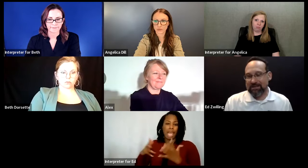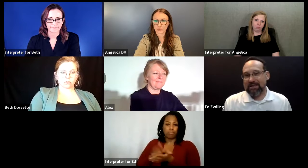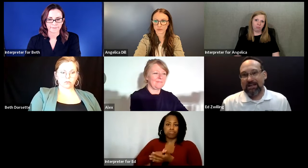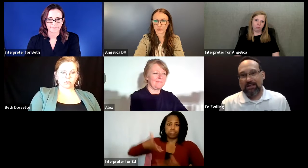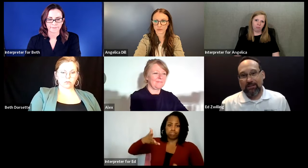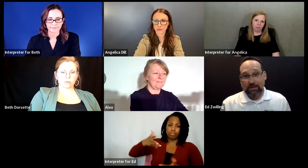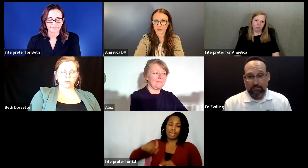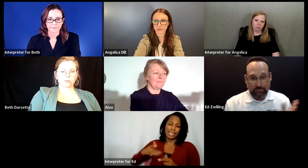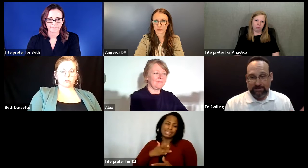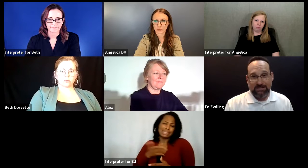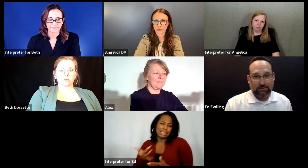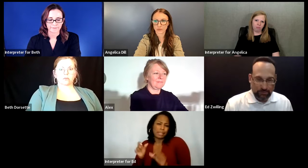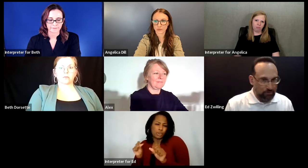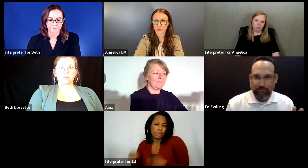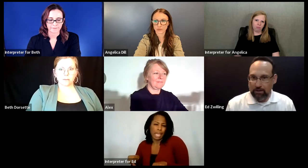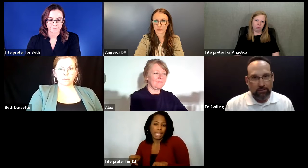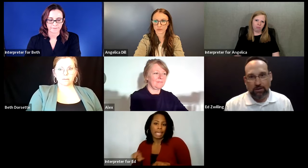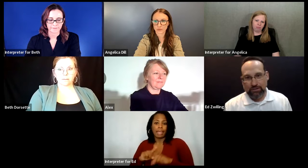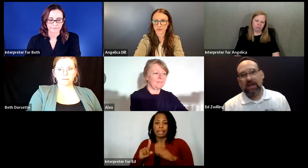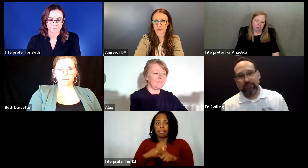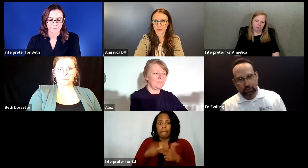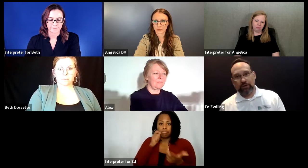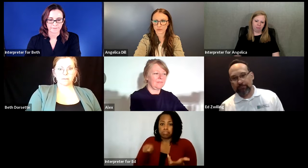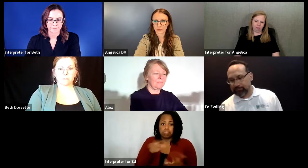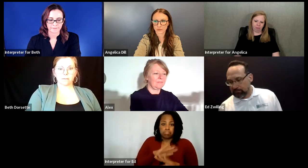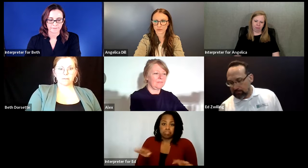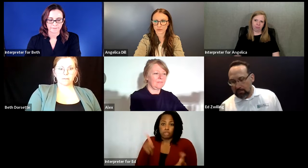there is, then that's it, there's no grandfather clause, you have to do it.